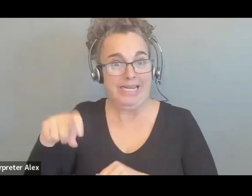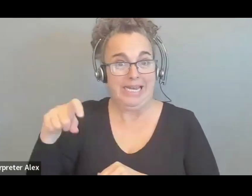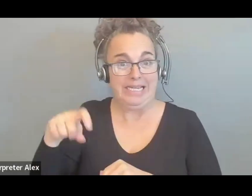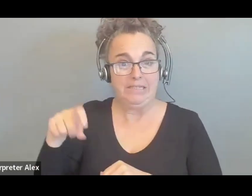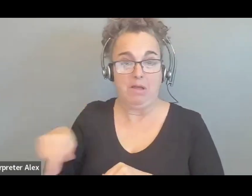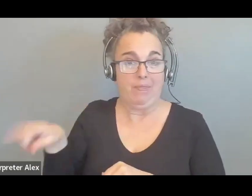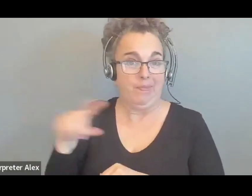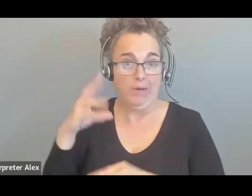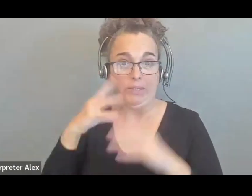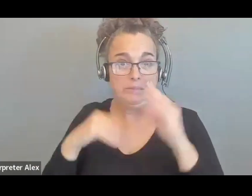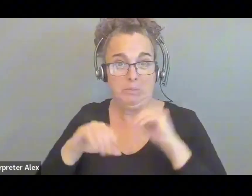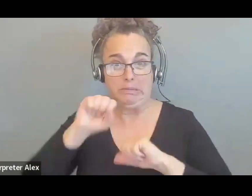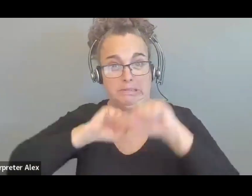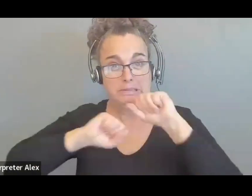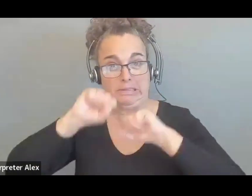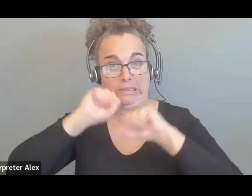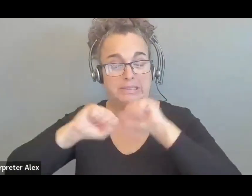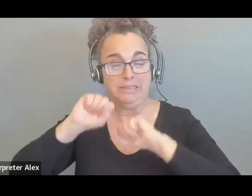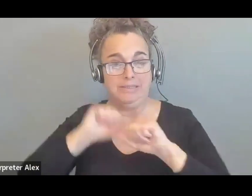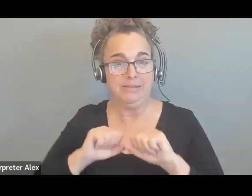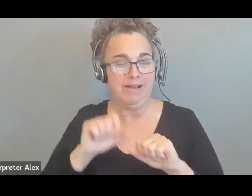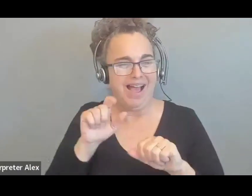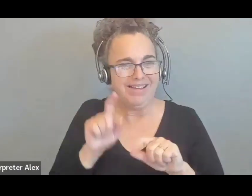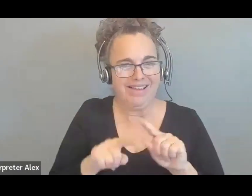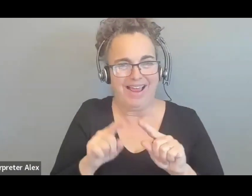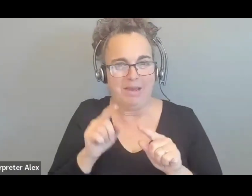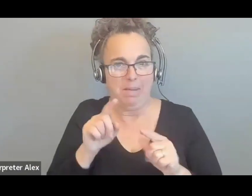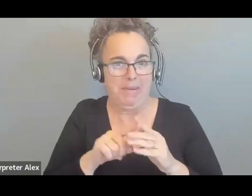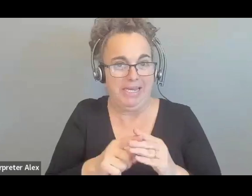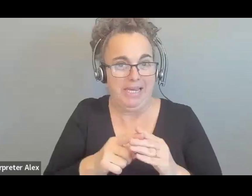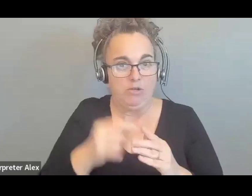and, and, and begin to fathom how do you approach